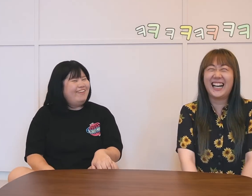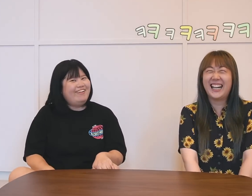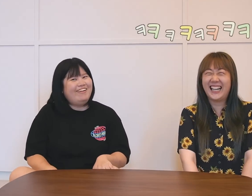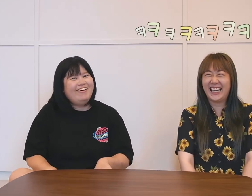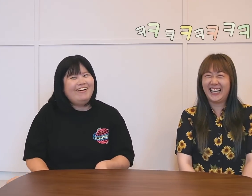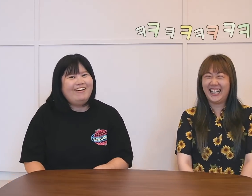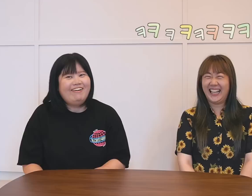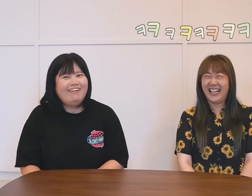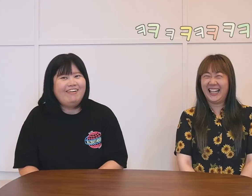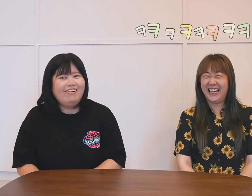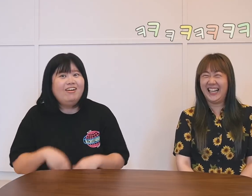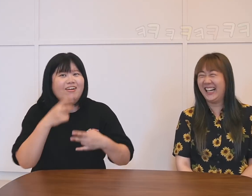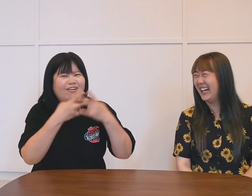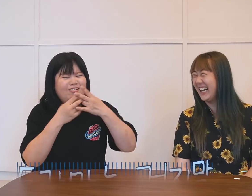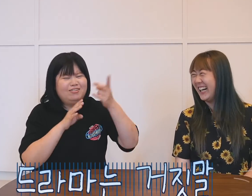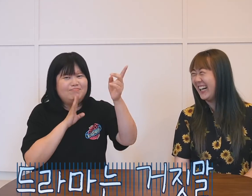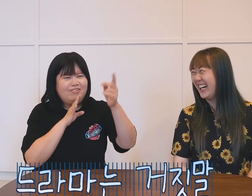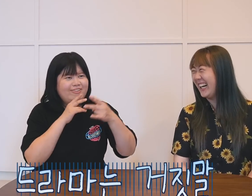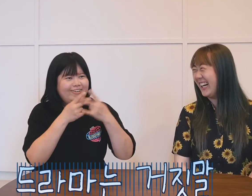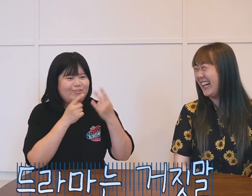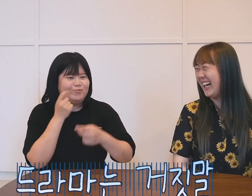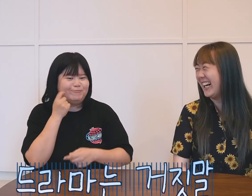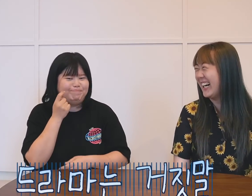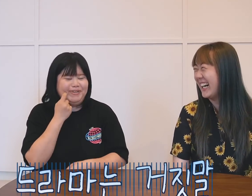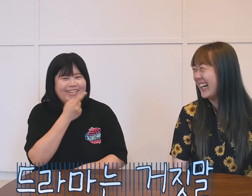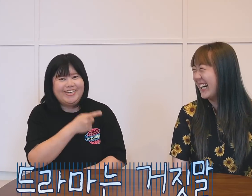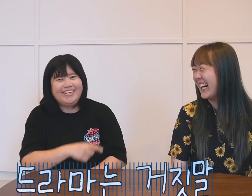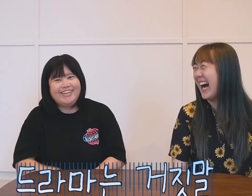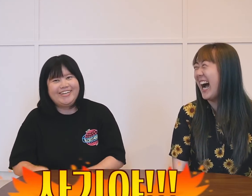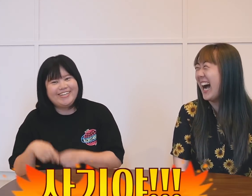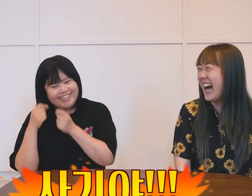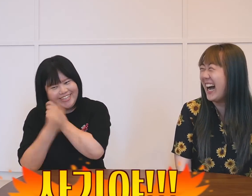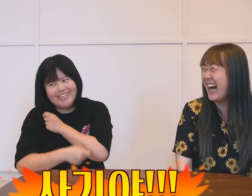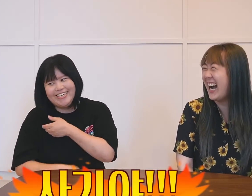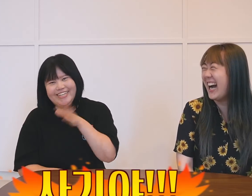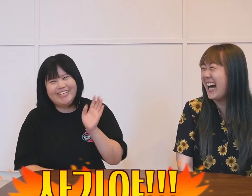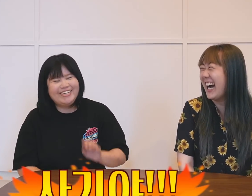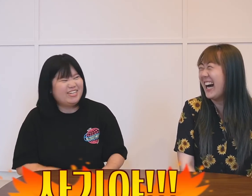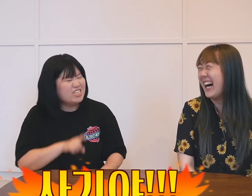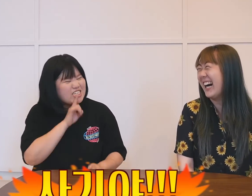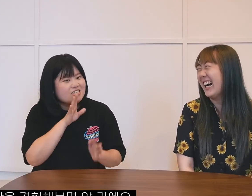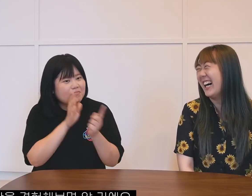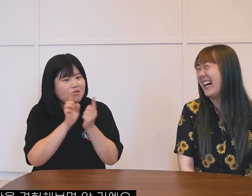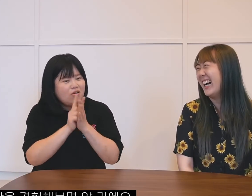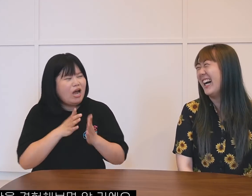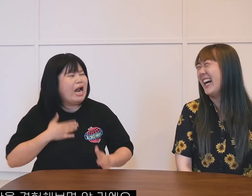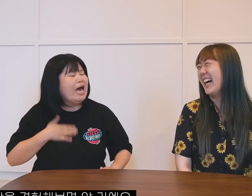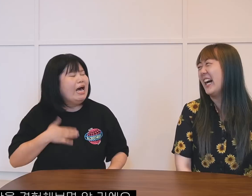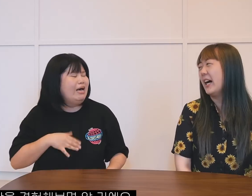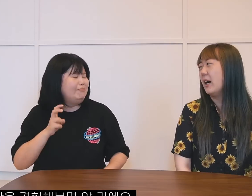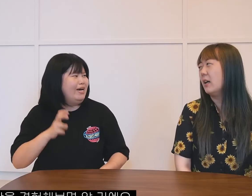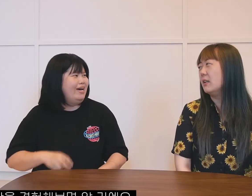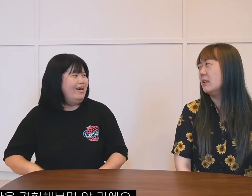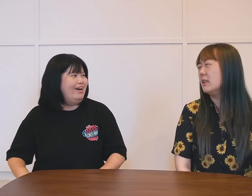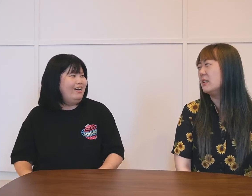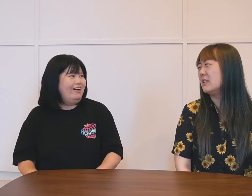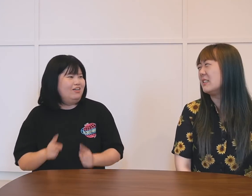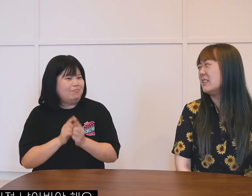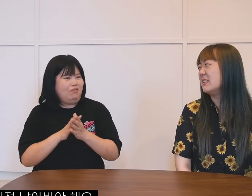Drama is a lie. lie!!!! You will know when you experience real childbirth.